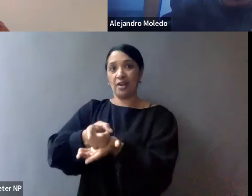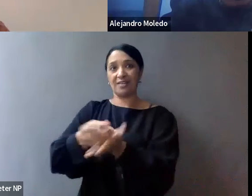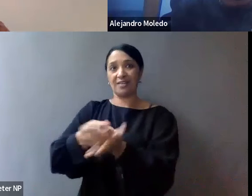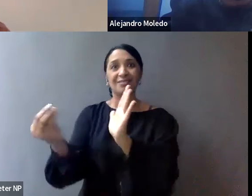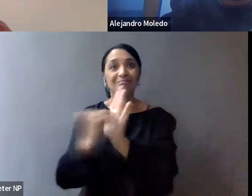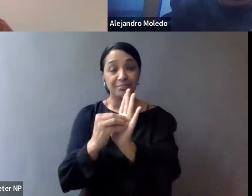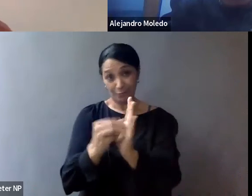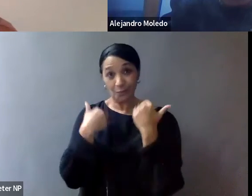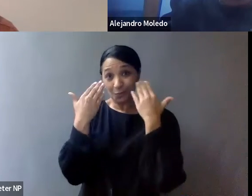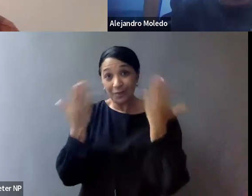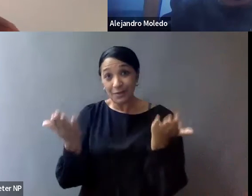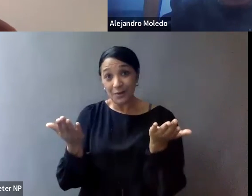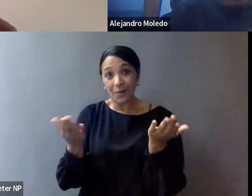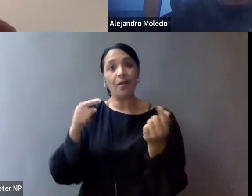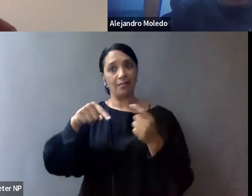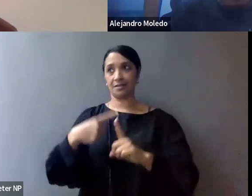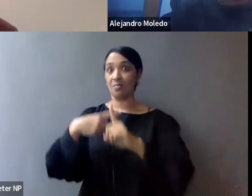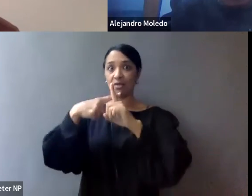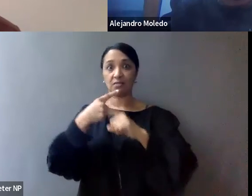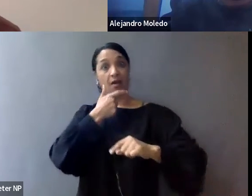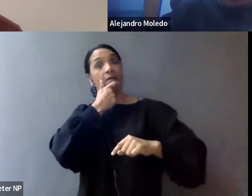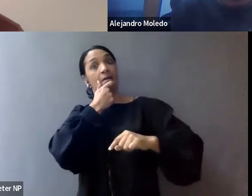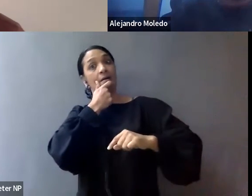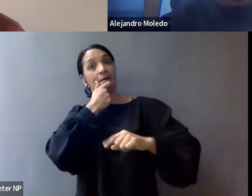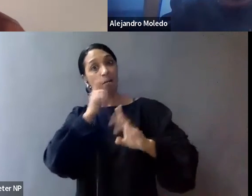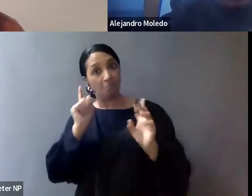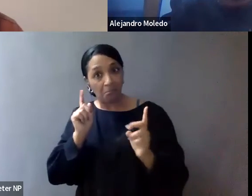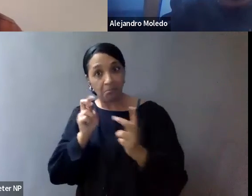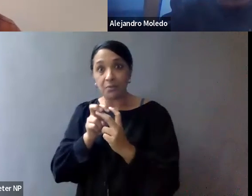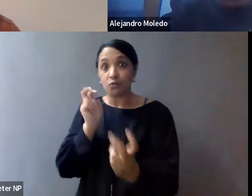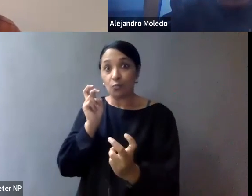It was a positive surprise we learnt afterwards.